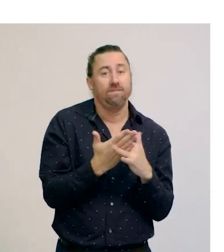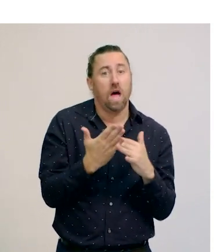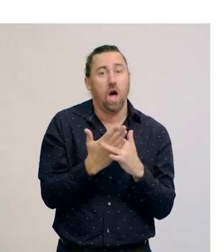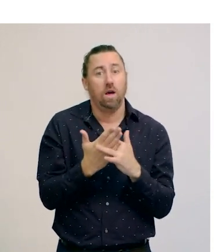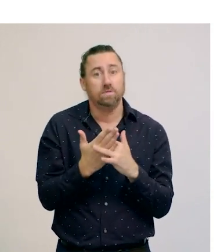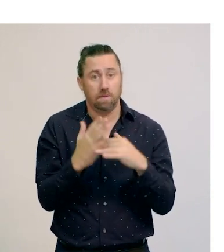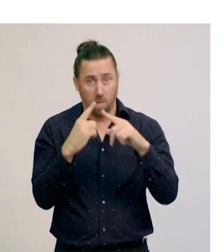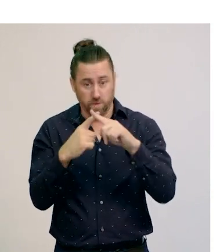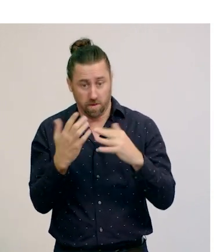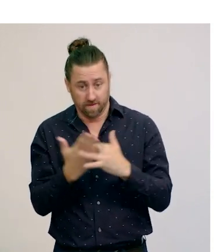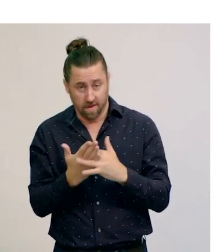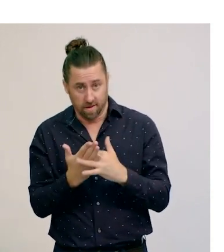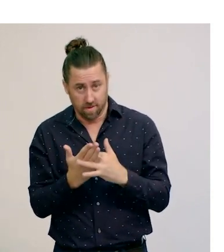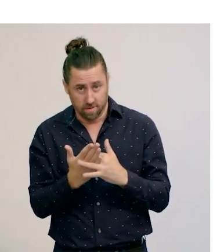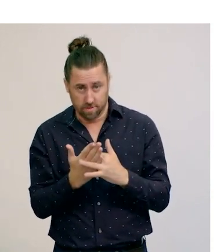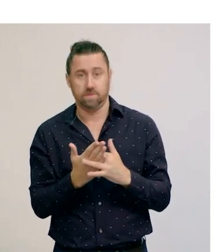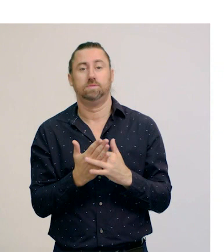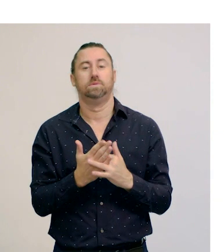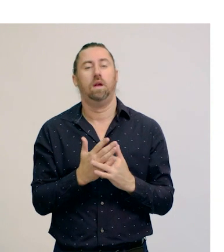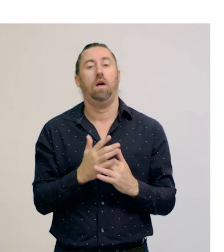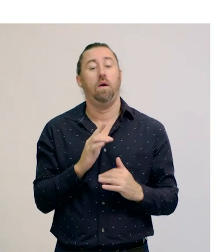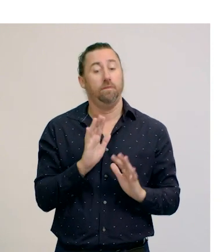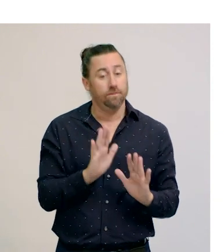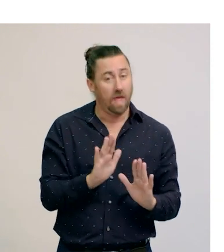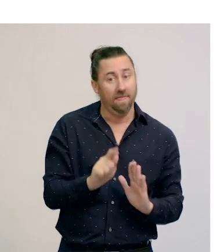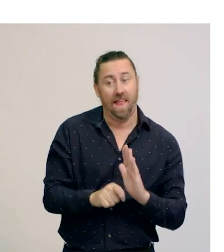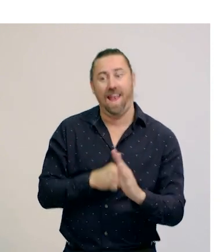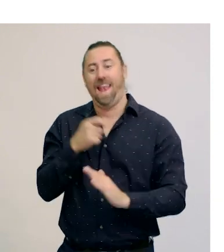before starting any addition and/or subtraction.